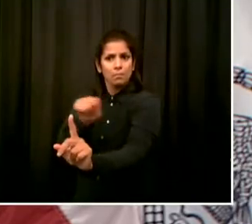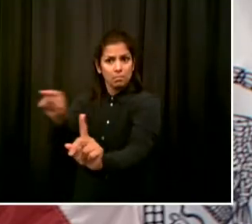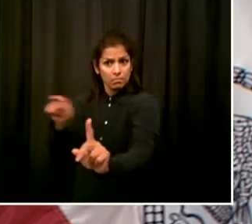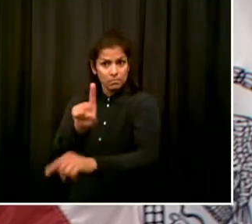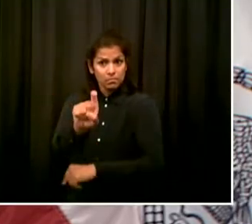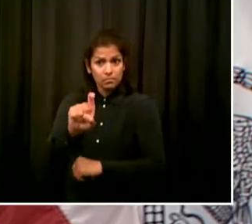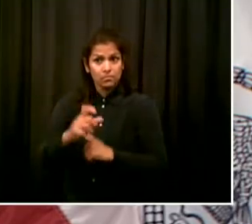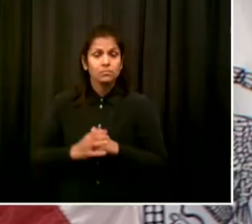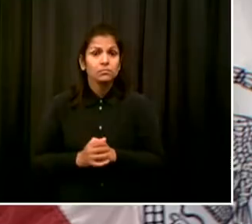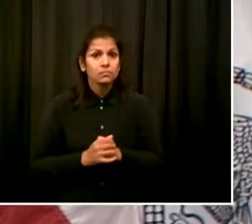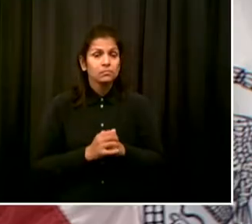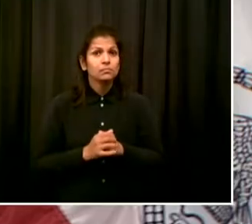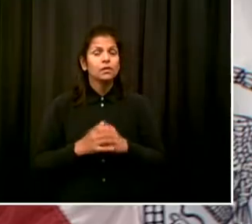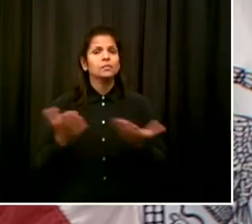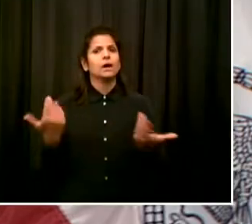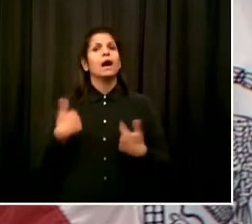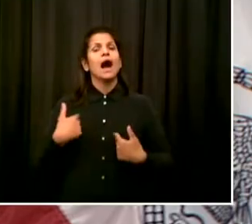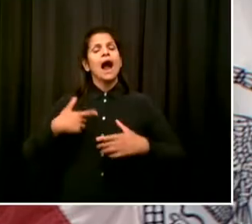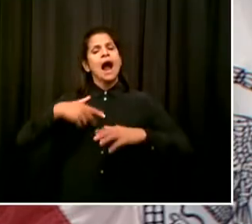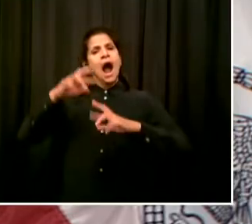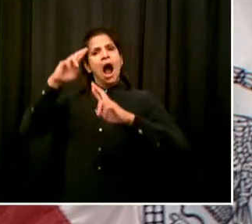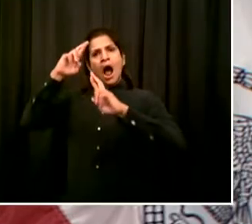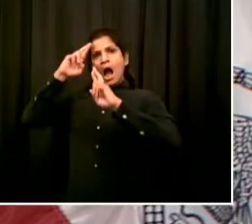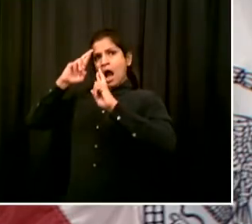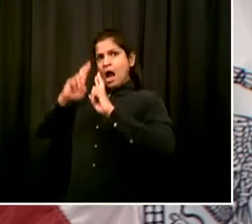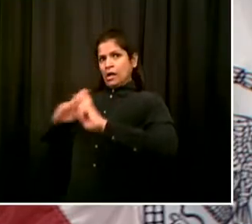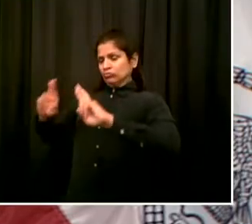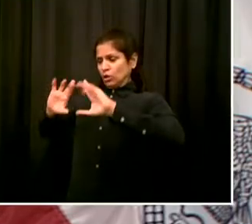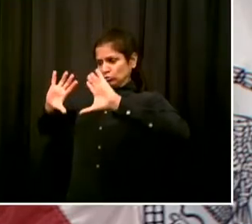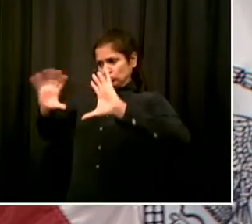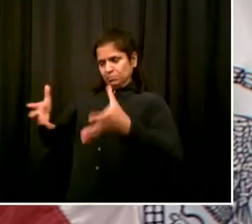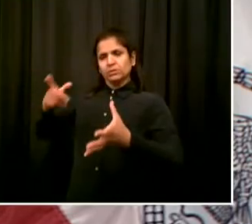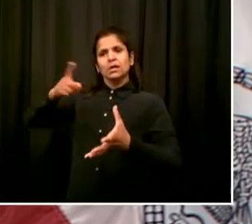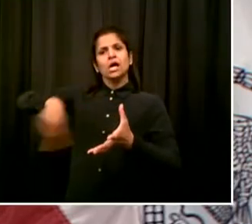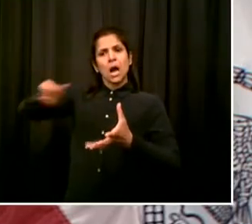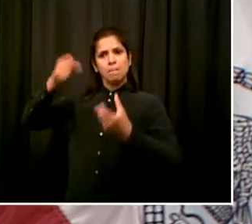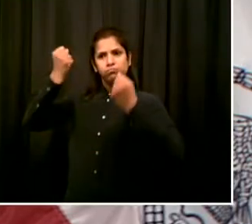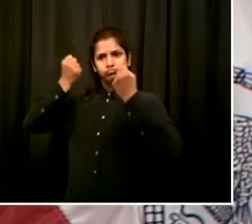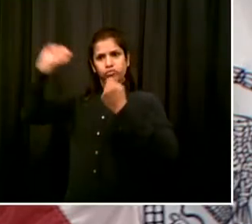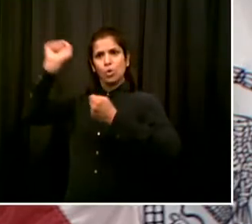HAVING THAT CONTINUED TAX REVENUE IUESS NDA OTHER BUEDGT ISSUES? LOOK, I